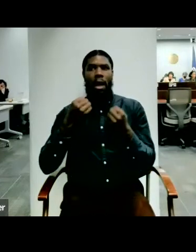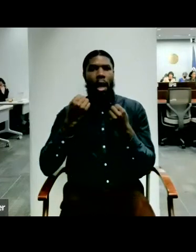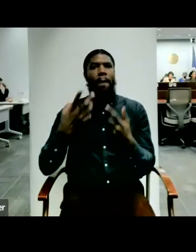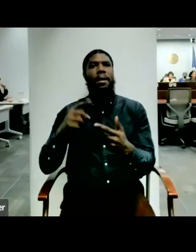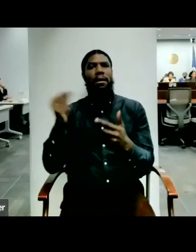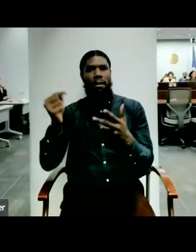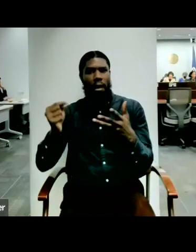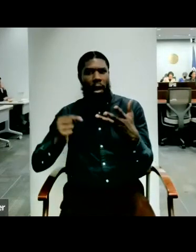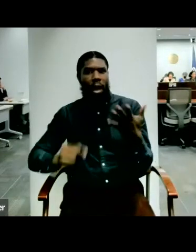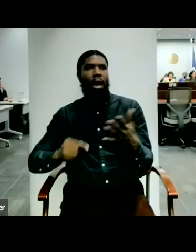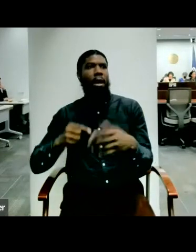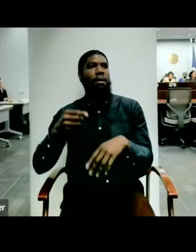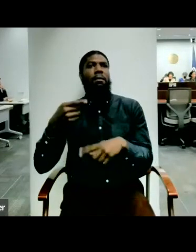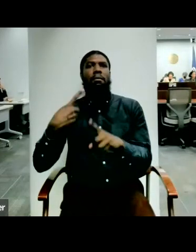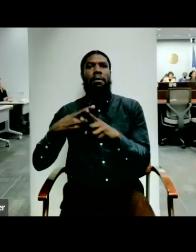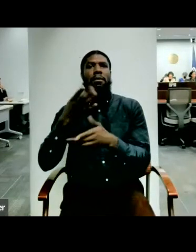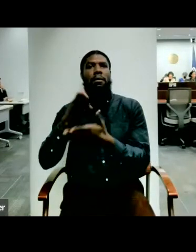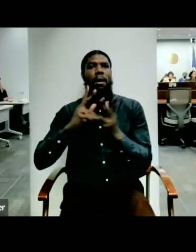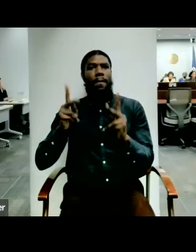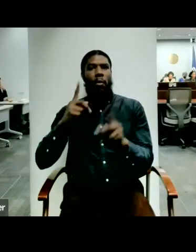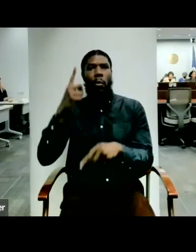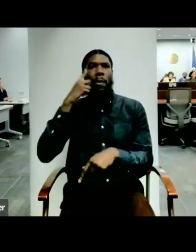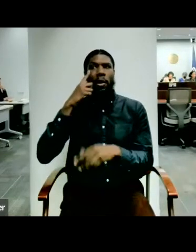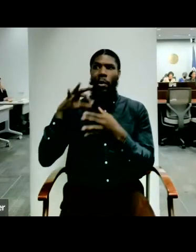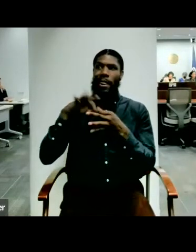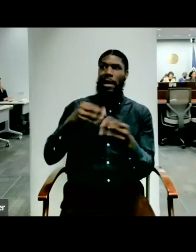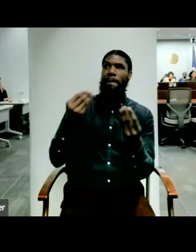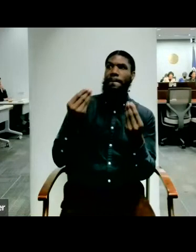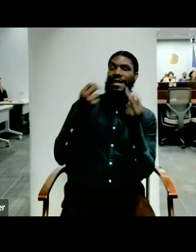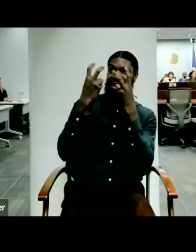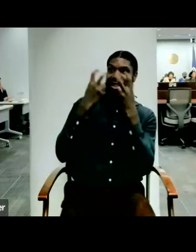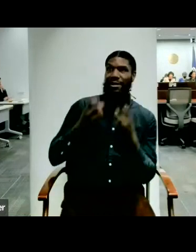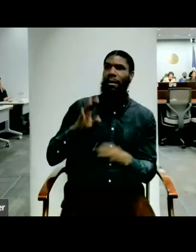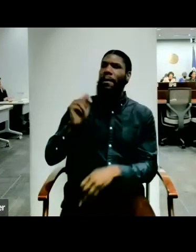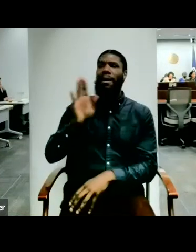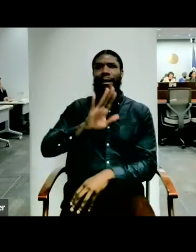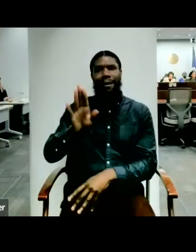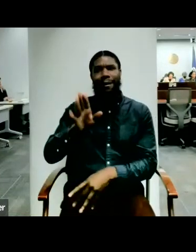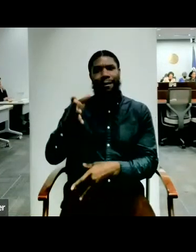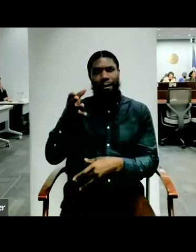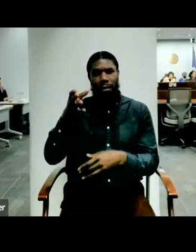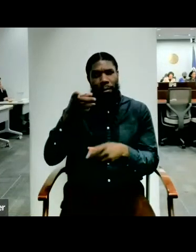you collect. The purpose is to promote compliance, clarity promotes compliance.